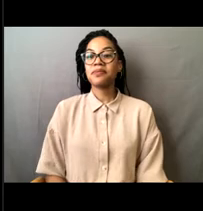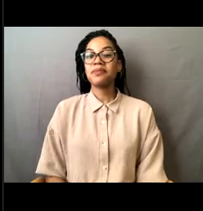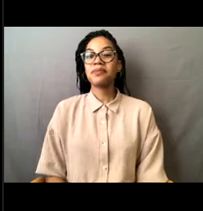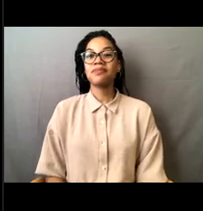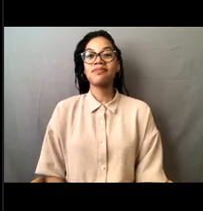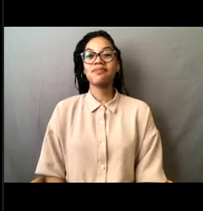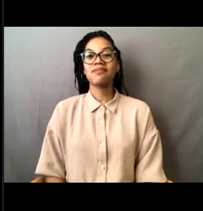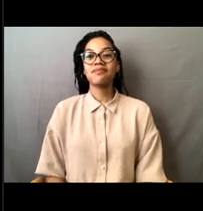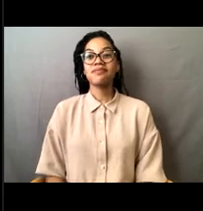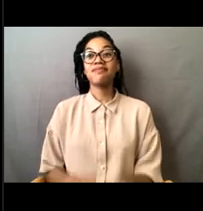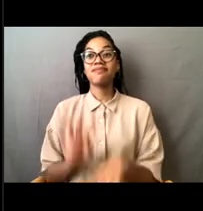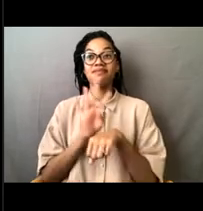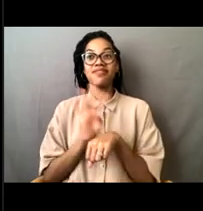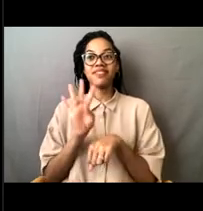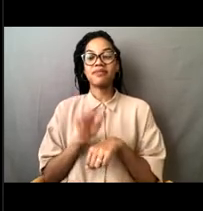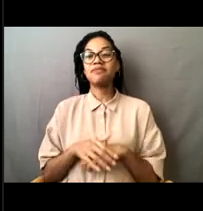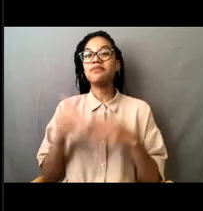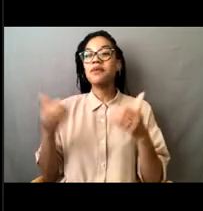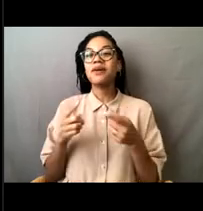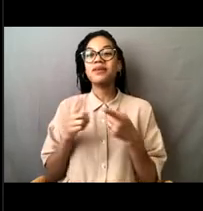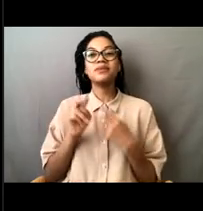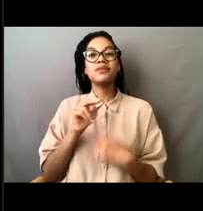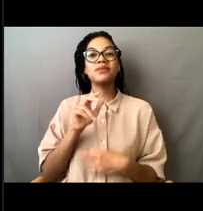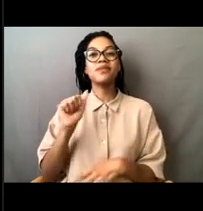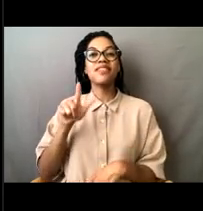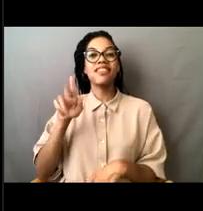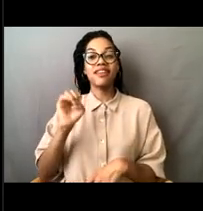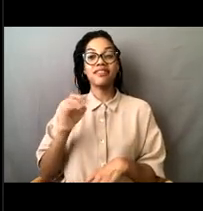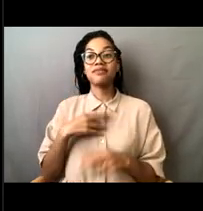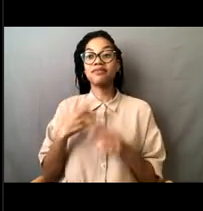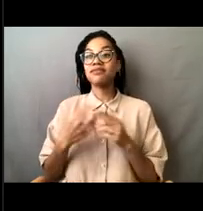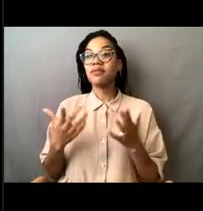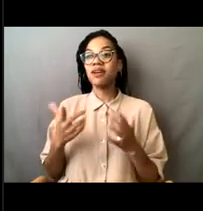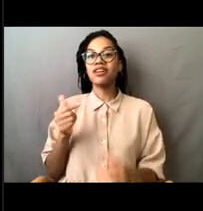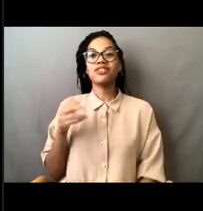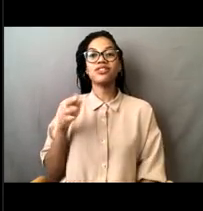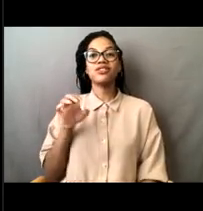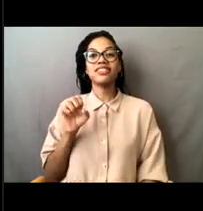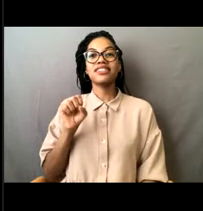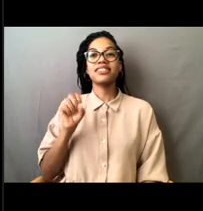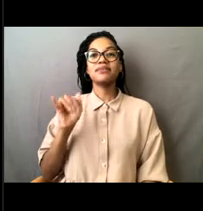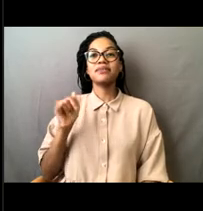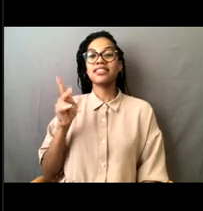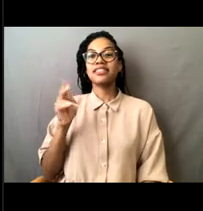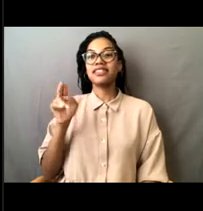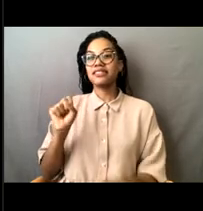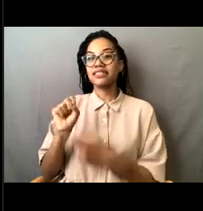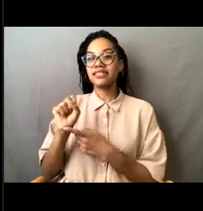So, welcome to NOAA Live. My name is Grace Simkins, and I'm going to be moderating today's webinar.